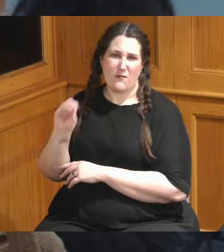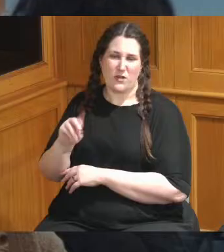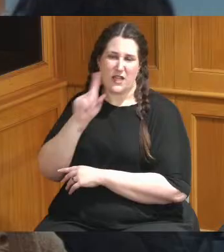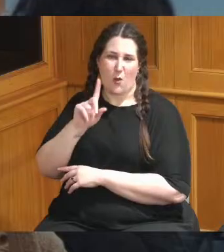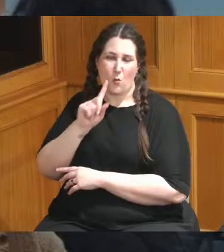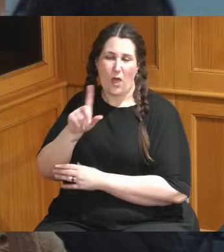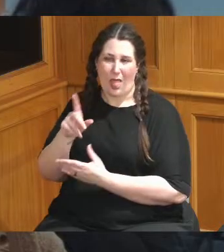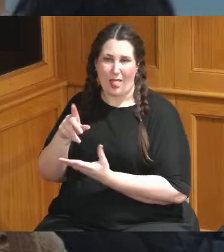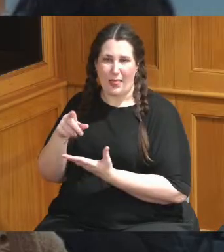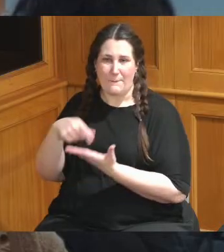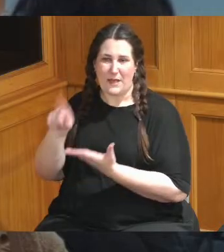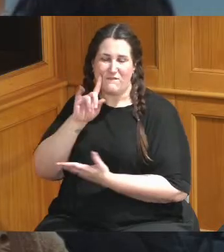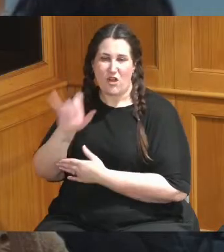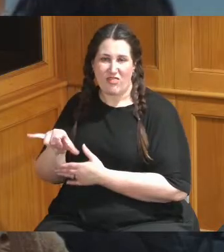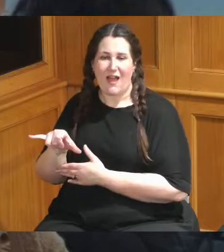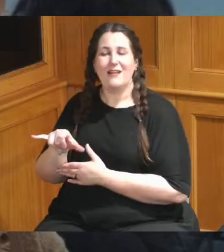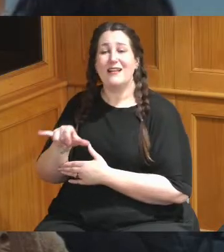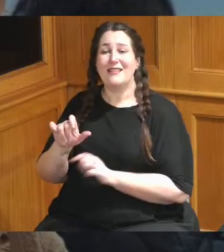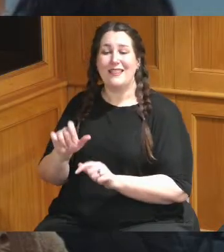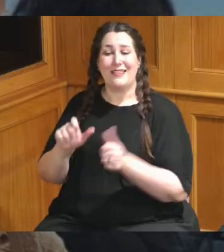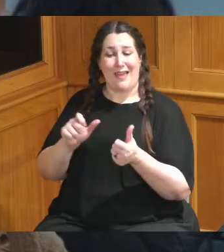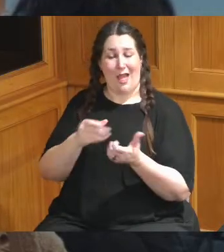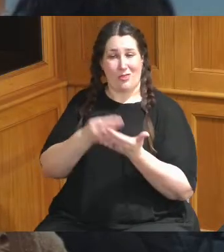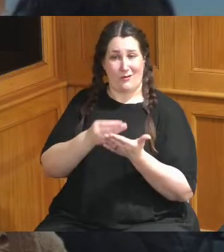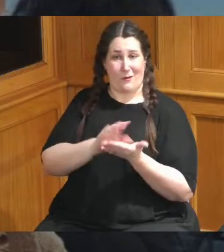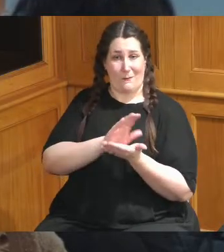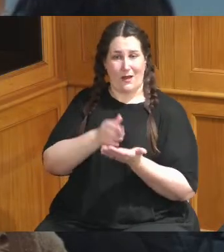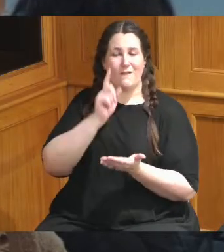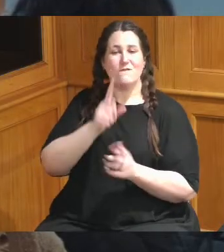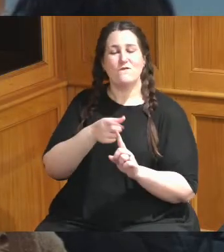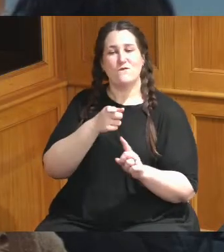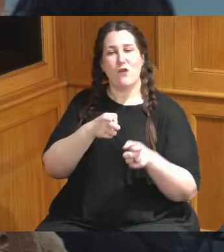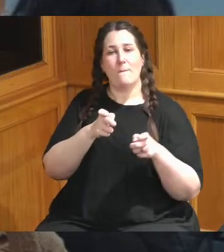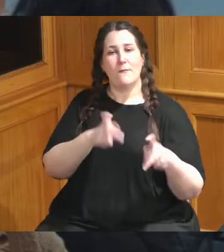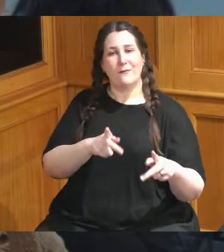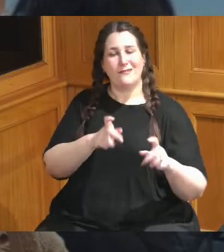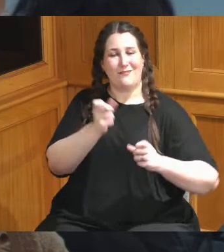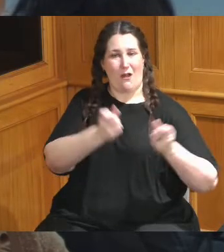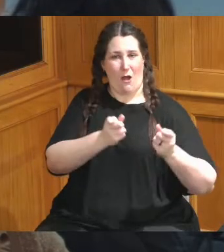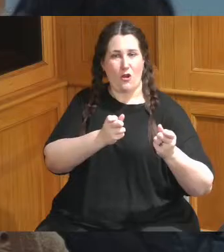remaining balance will come from permissive auto funds and this is to be completed by May of this